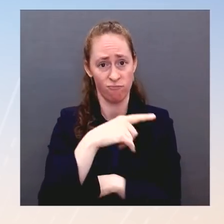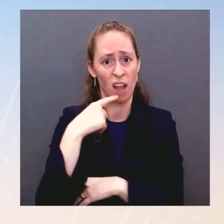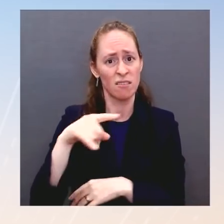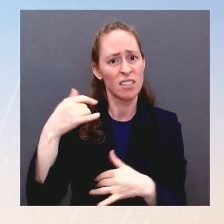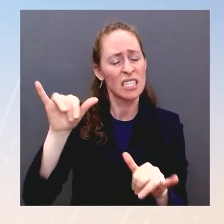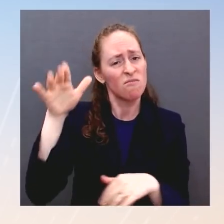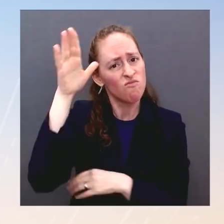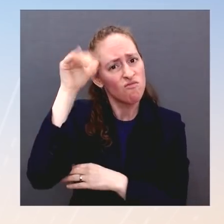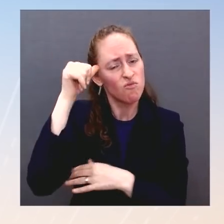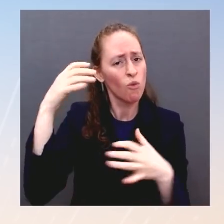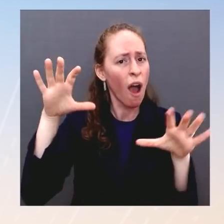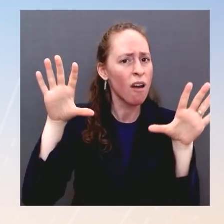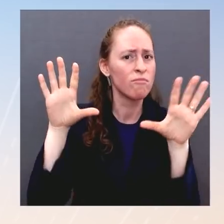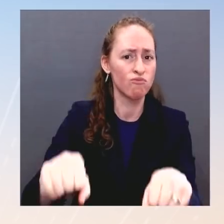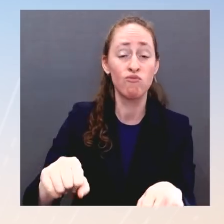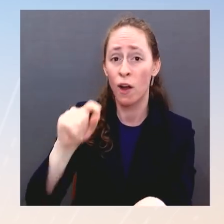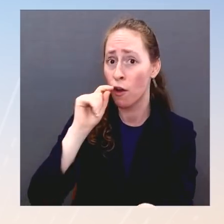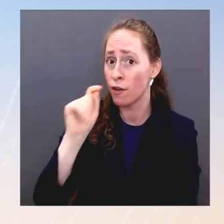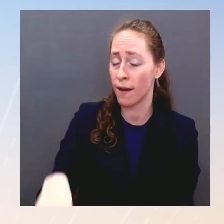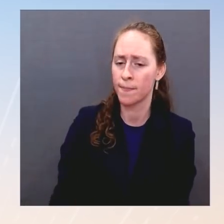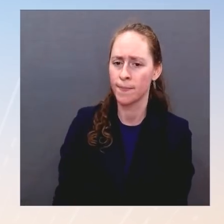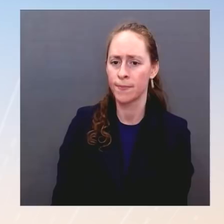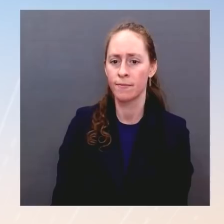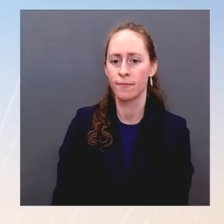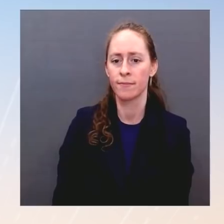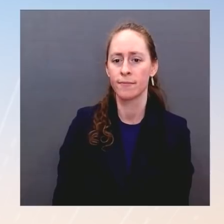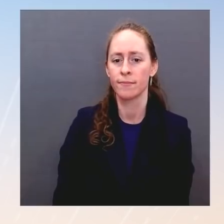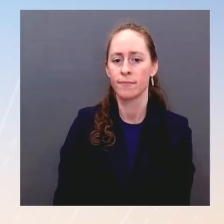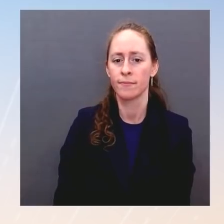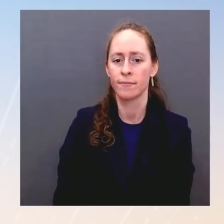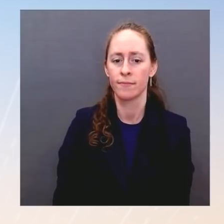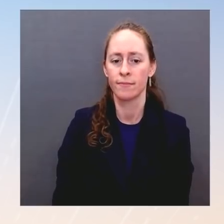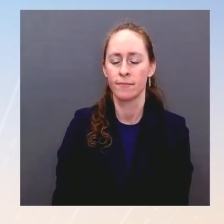right now is announcing new federal mask guidelines that --